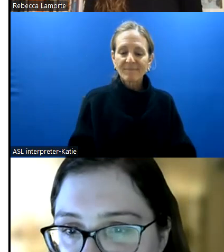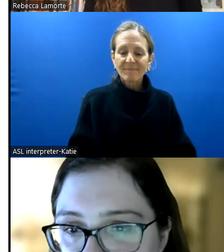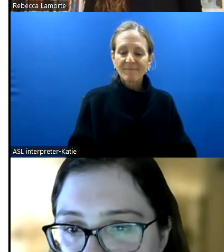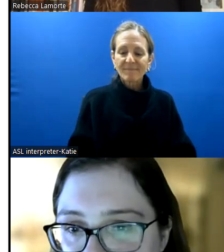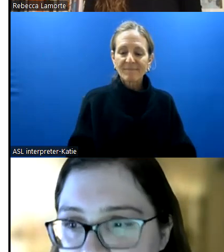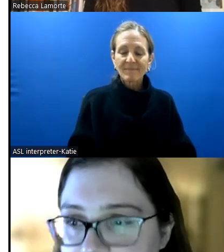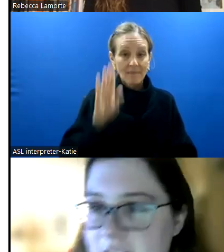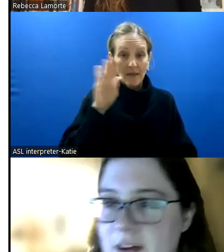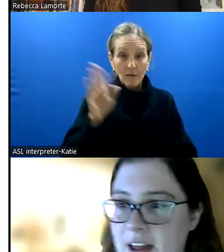Hello? Hello?